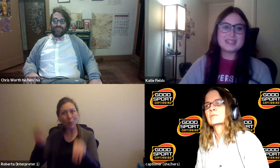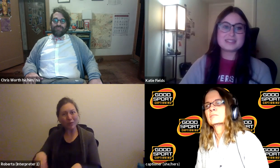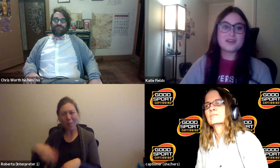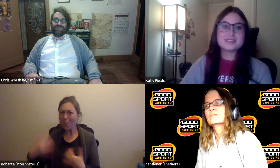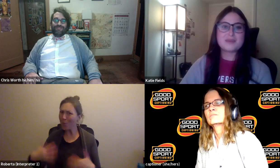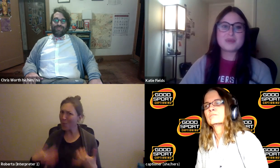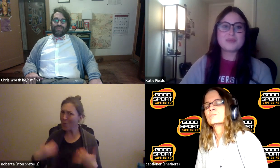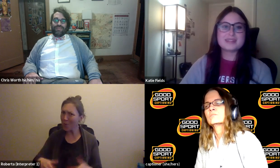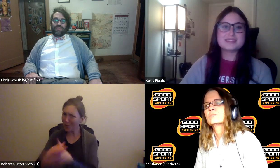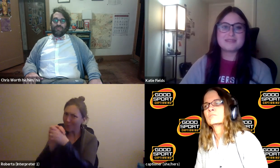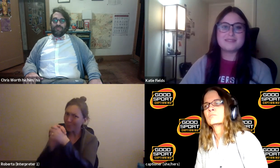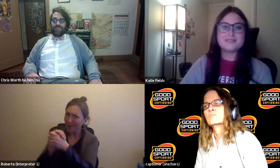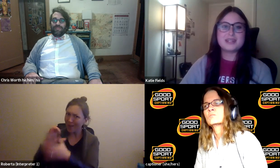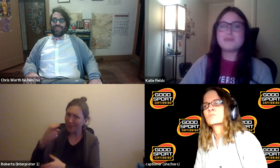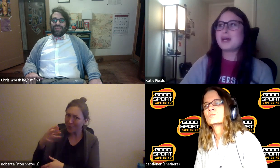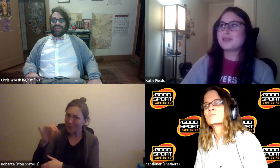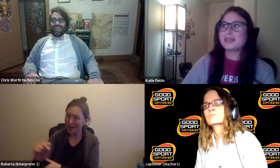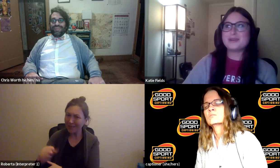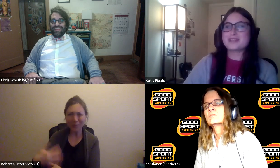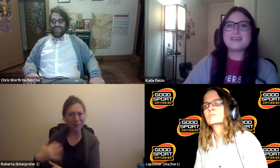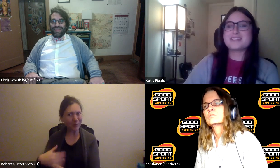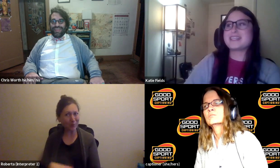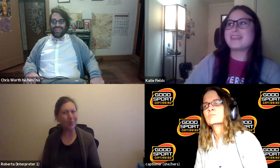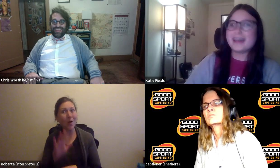It's hard no not be impressed when read ago bio like yours, I have to say that